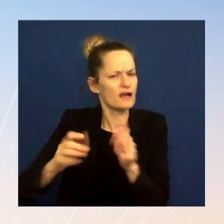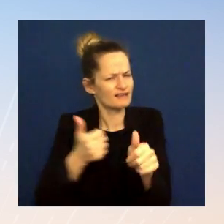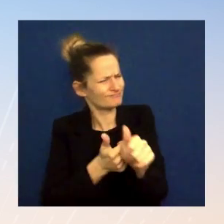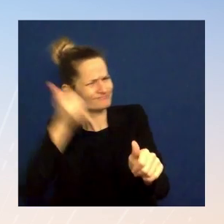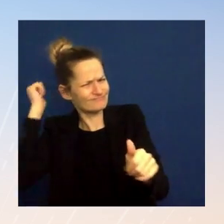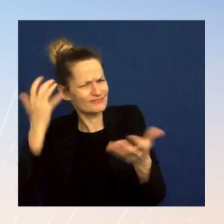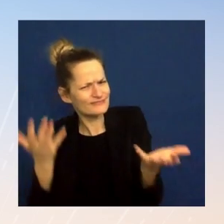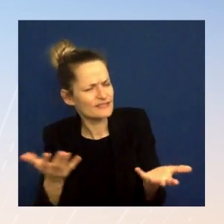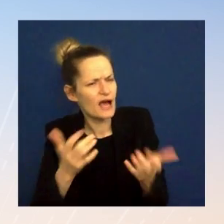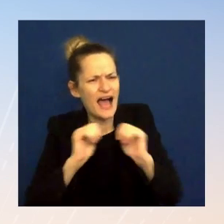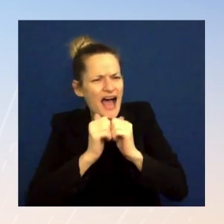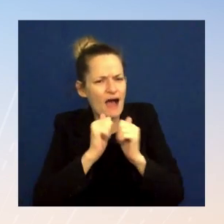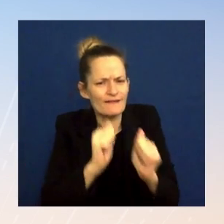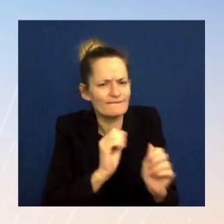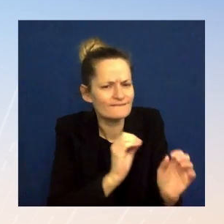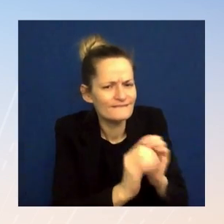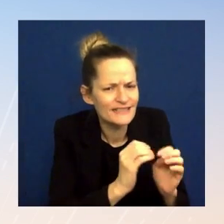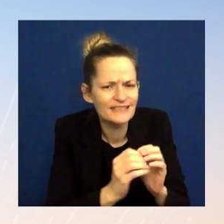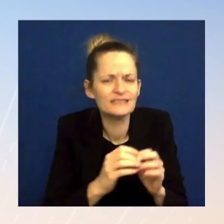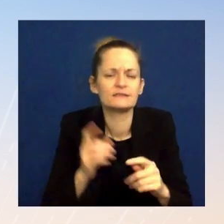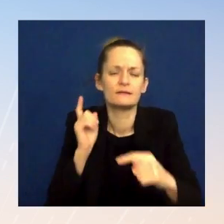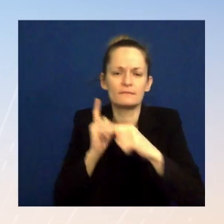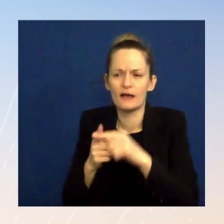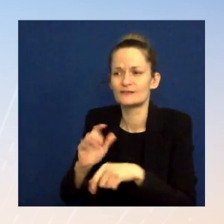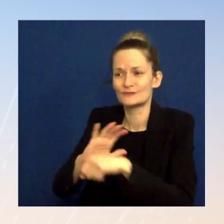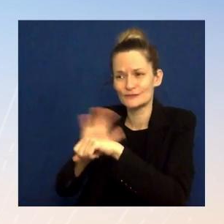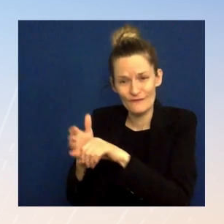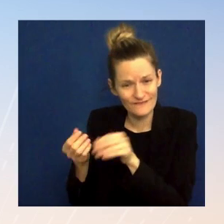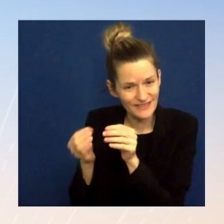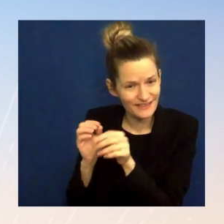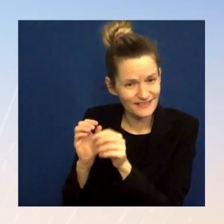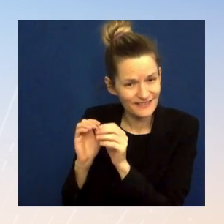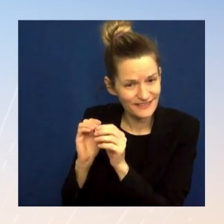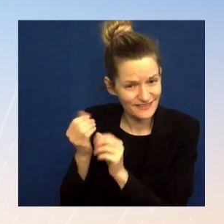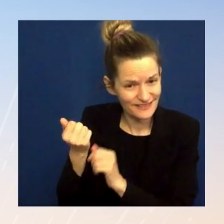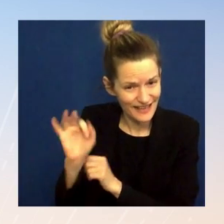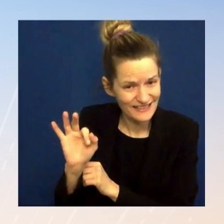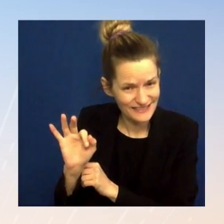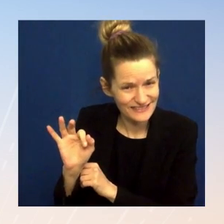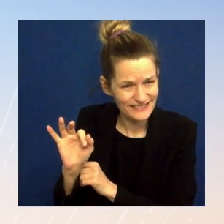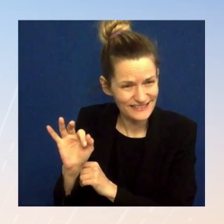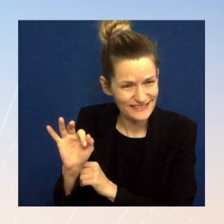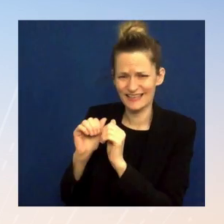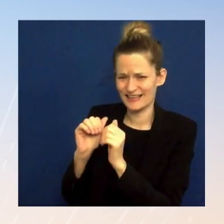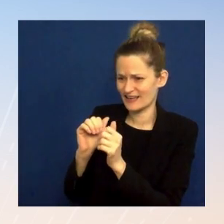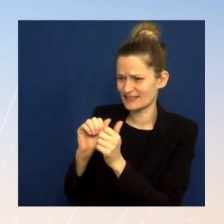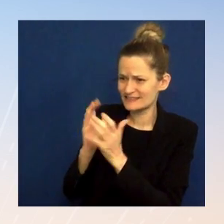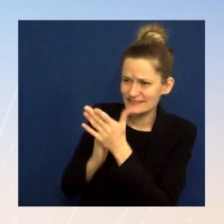How do we make sure that in those critical places -- that if factories shut down,